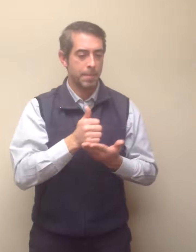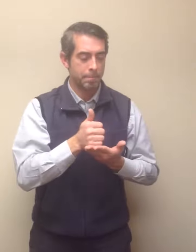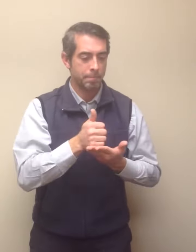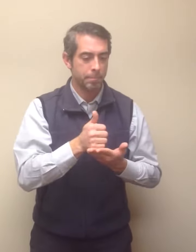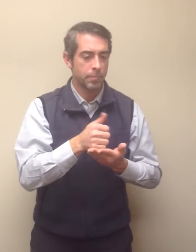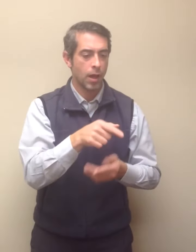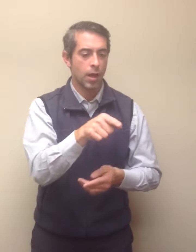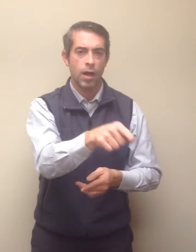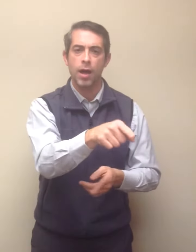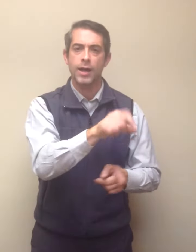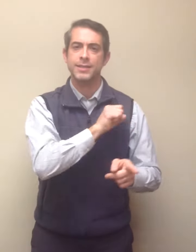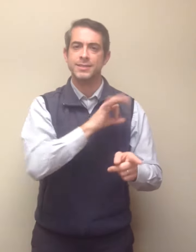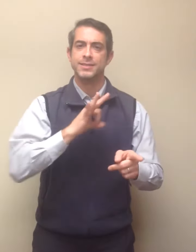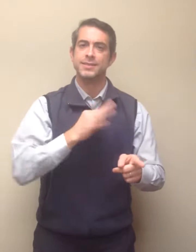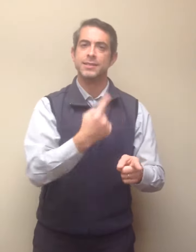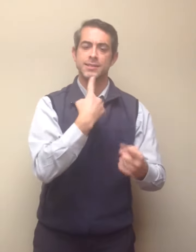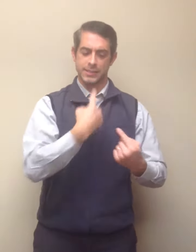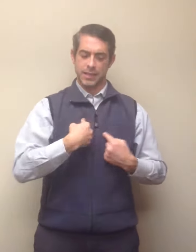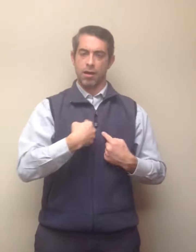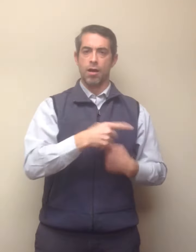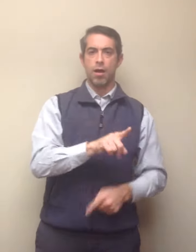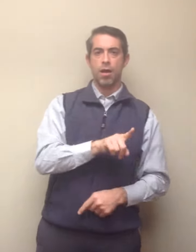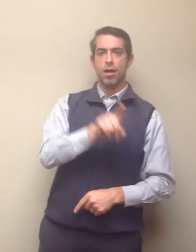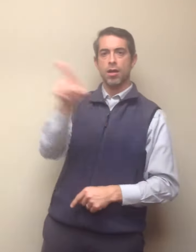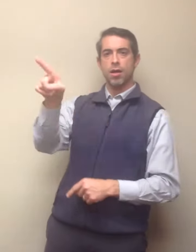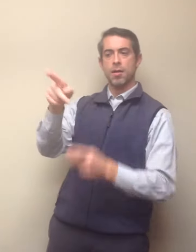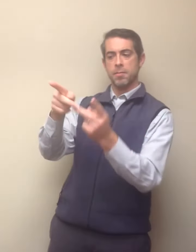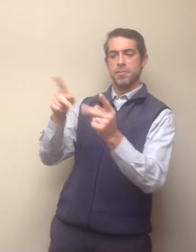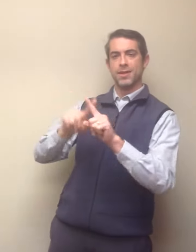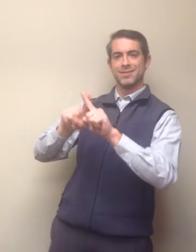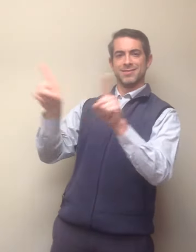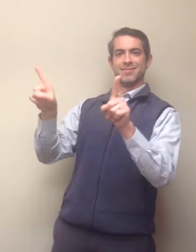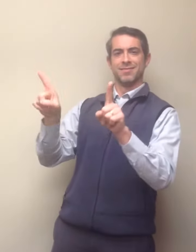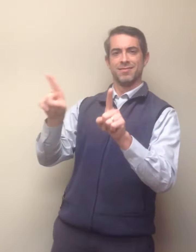Why did they ask you to go to a different location?